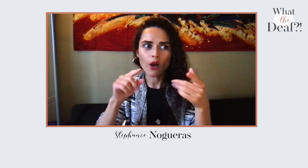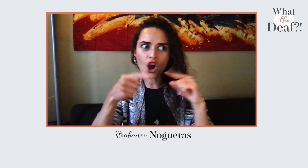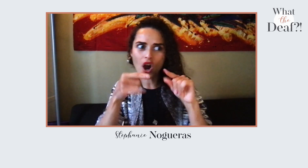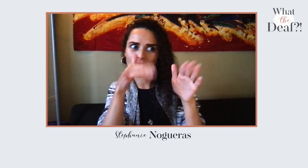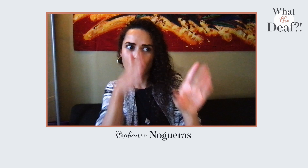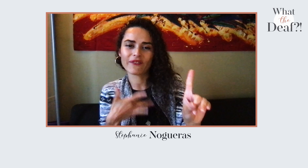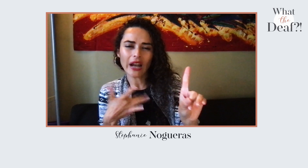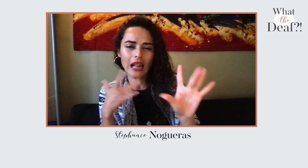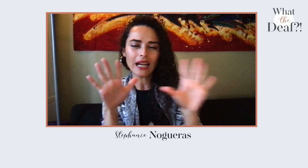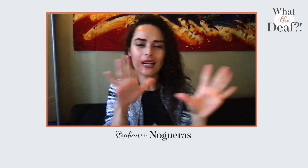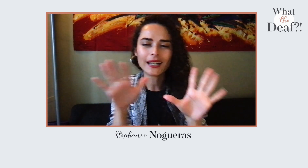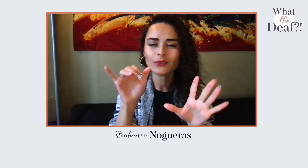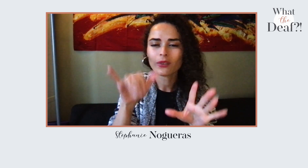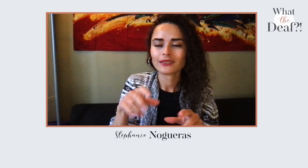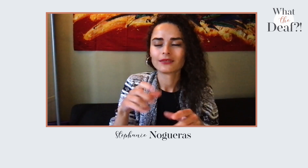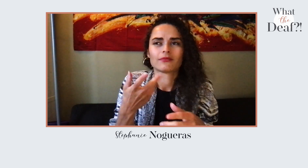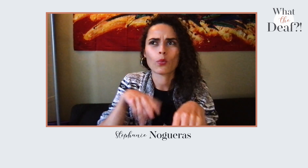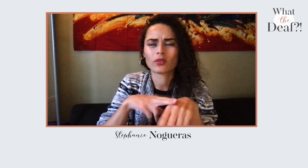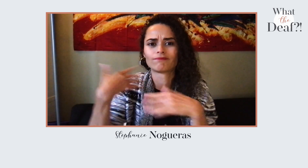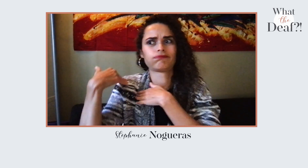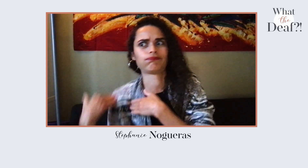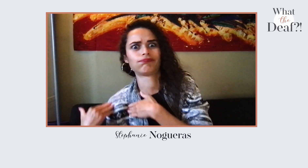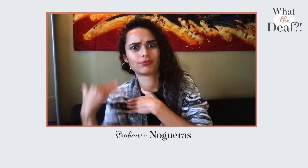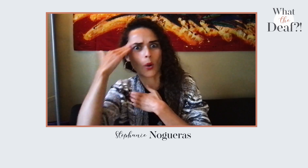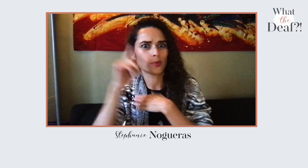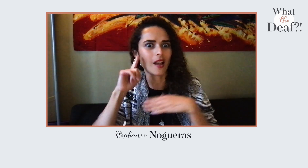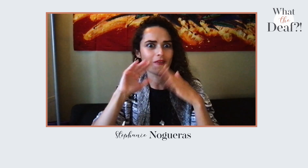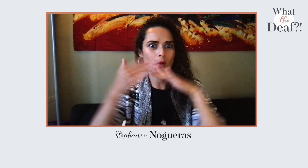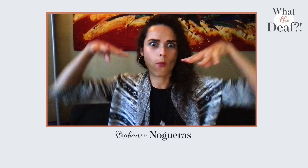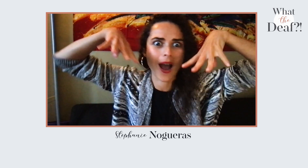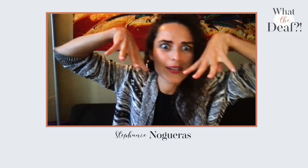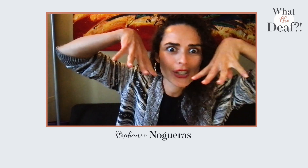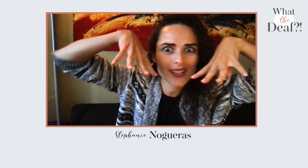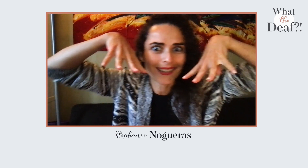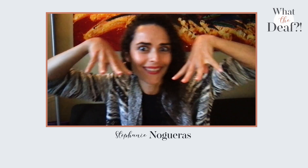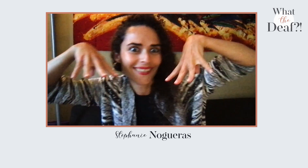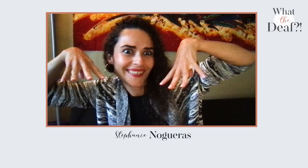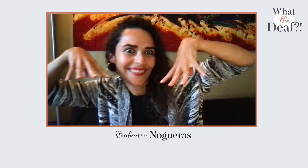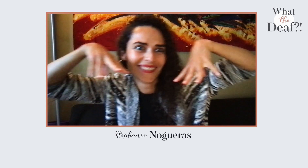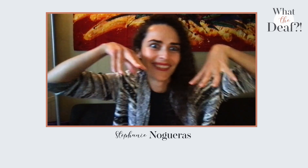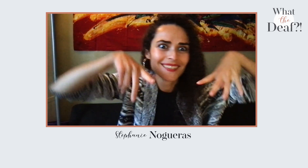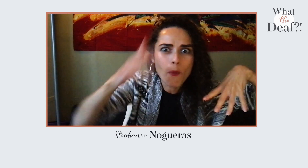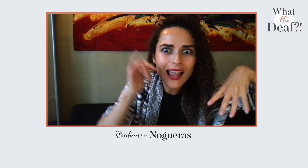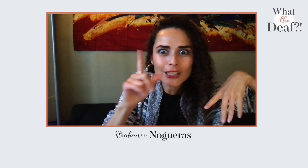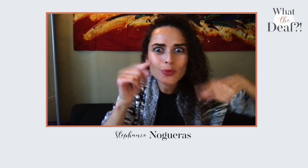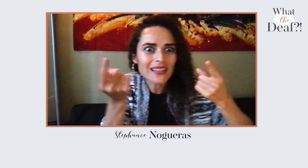without hurting somebody's feelings? And it feels like I'm responsible also because the Deaf community is watching.